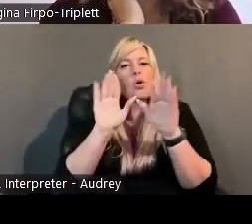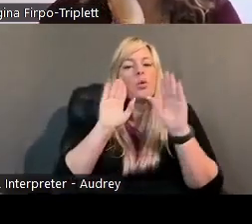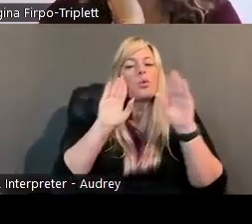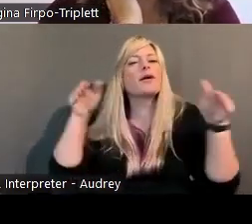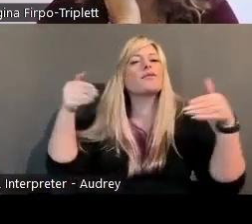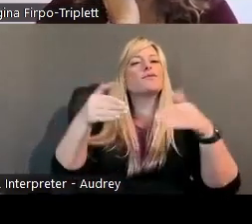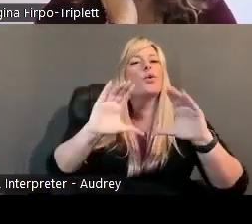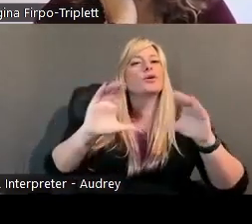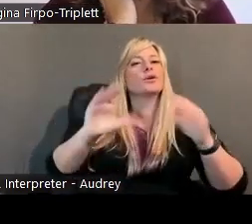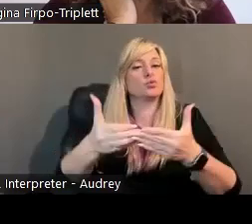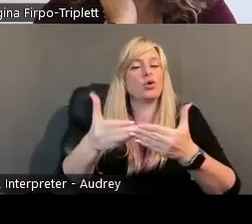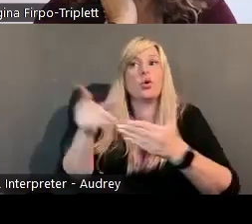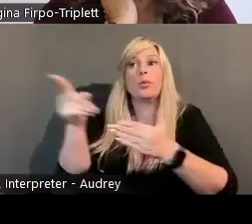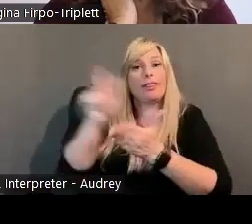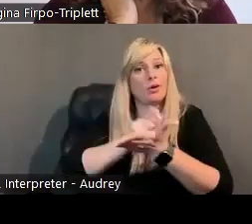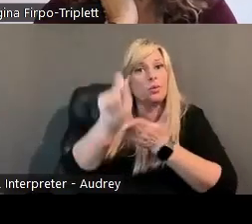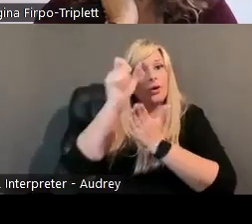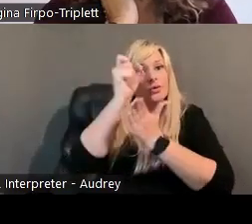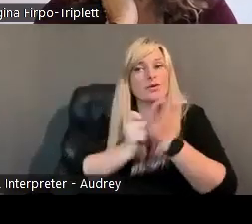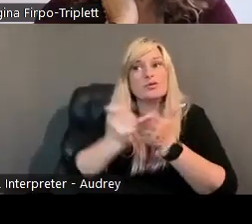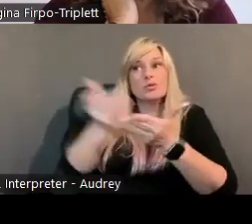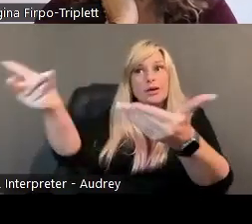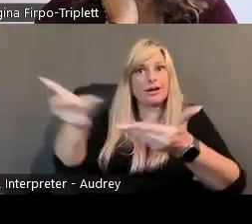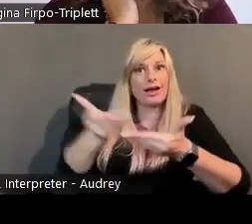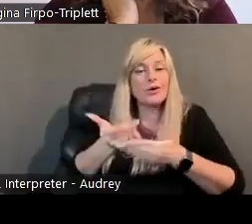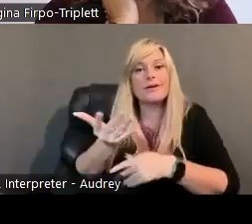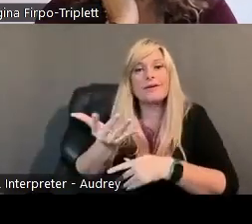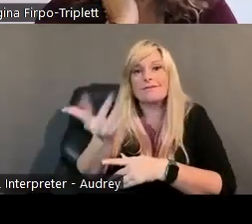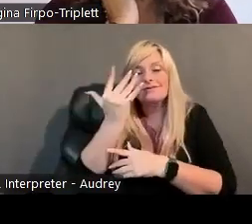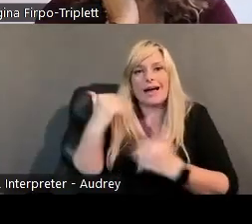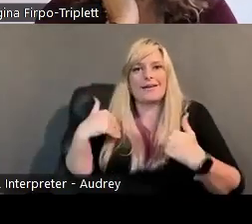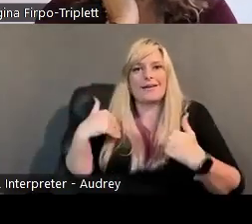hired five autistic young adults who worked on the scripts of the videos, which actually is just kind